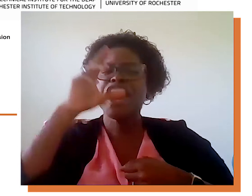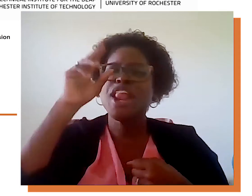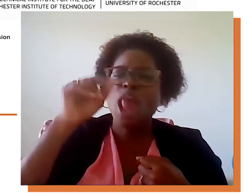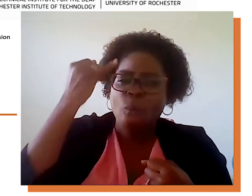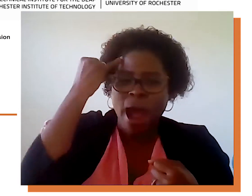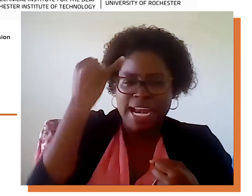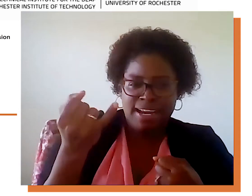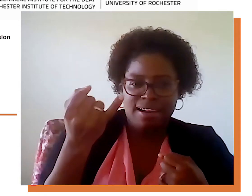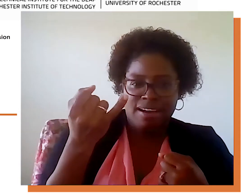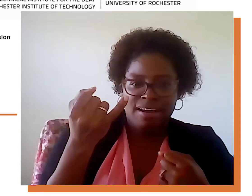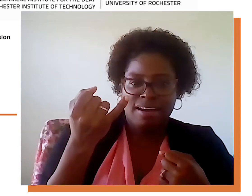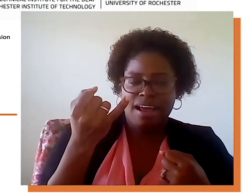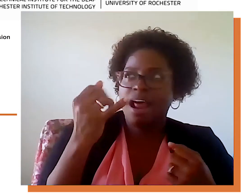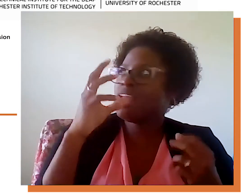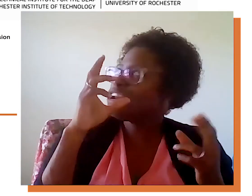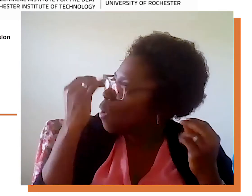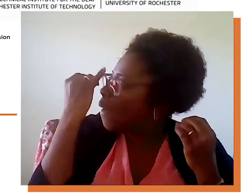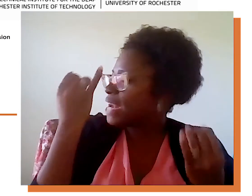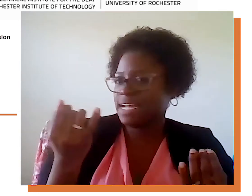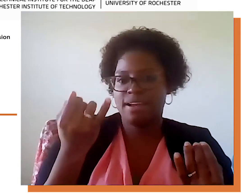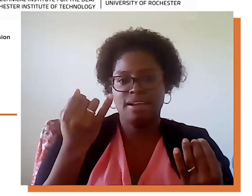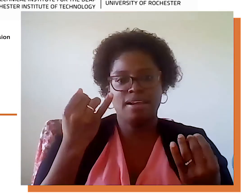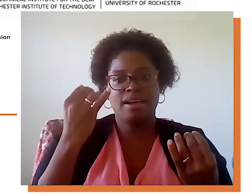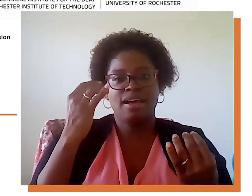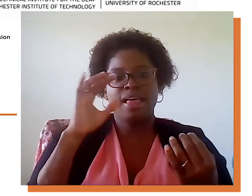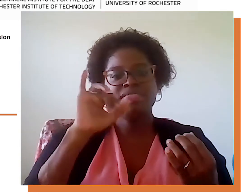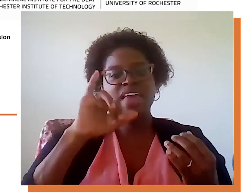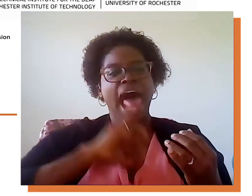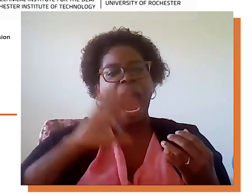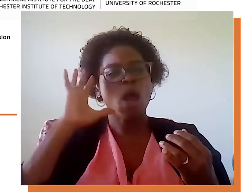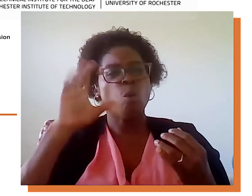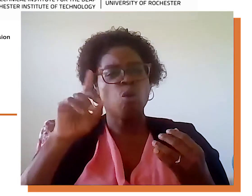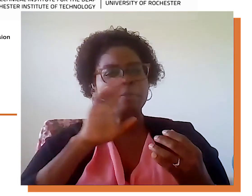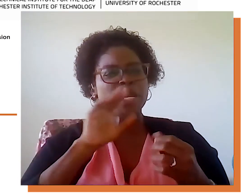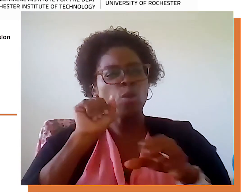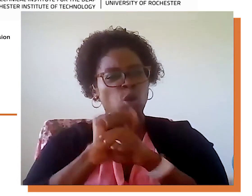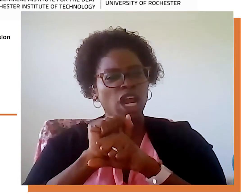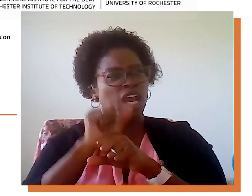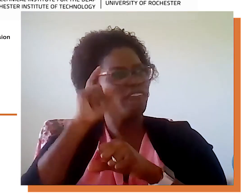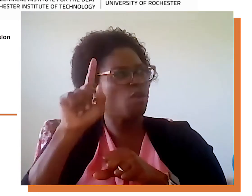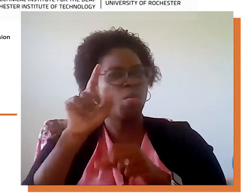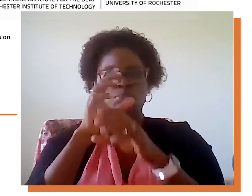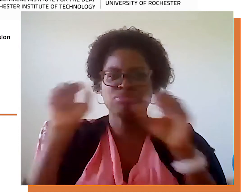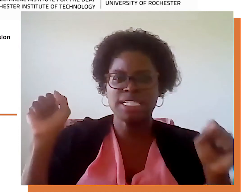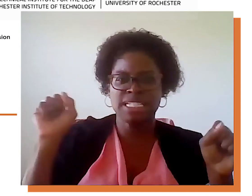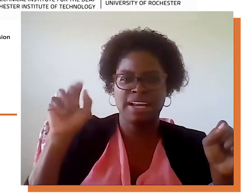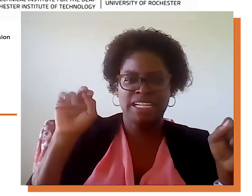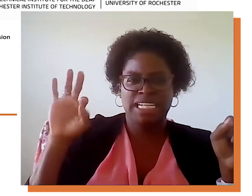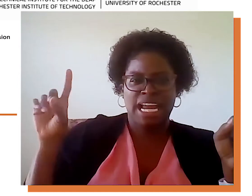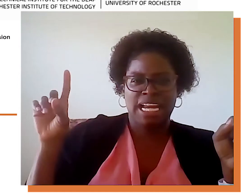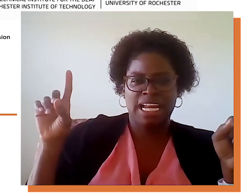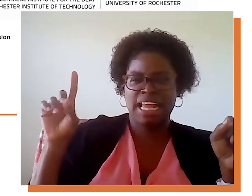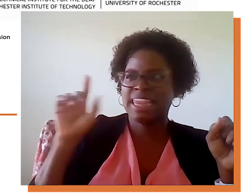I could have never imagined in a few short years that I would be working for the president of N.T.I.D.,